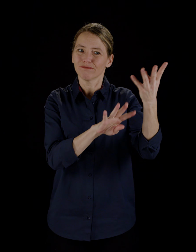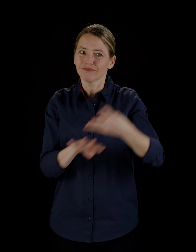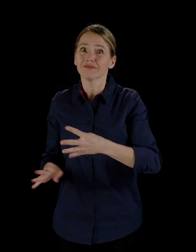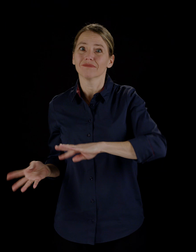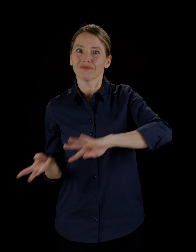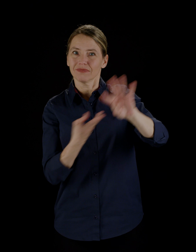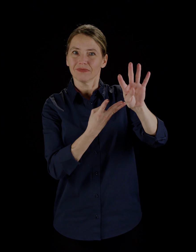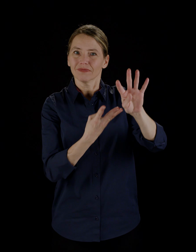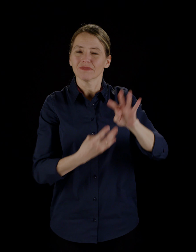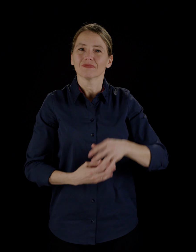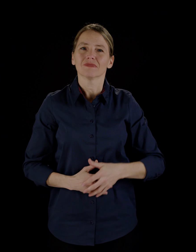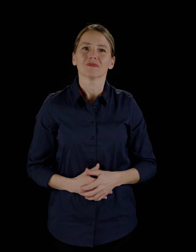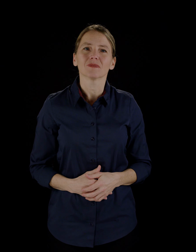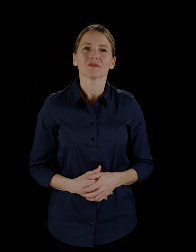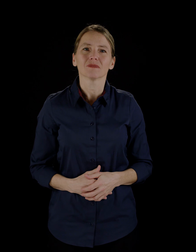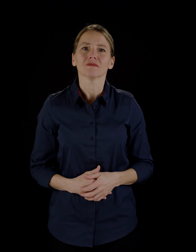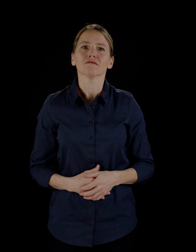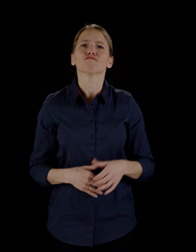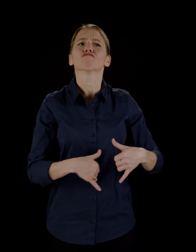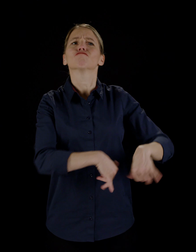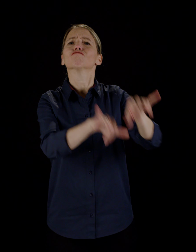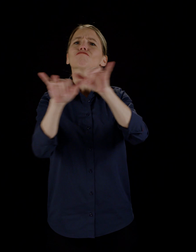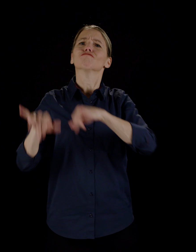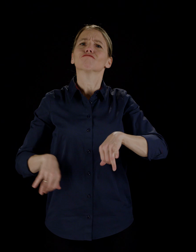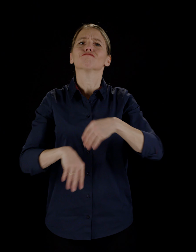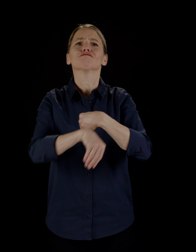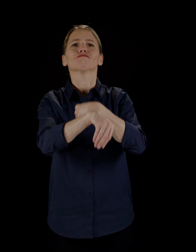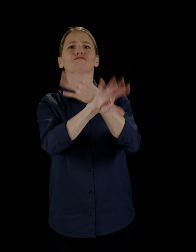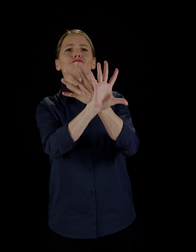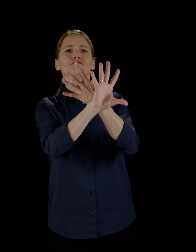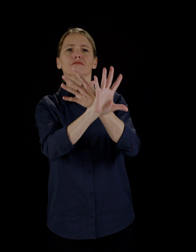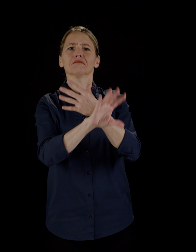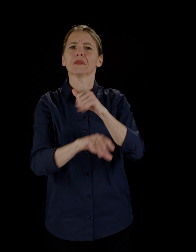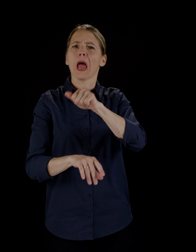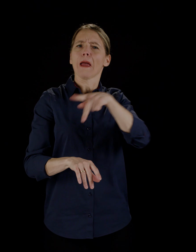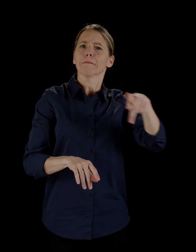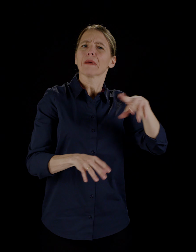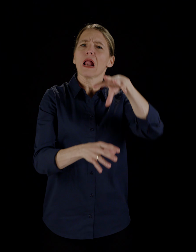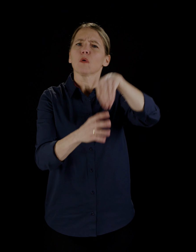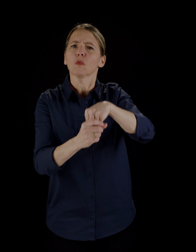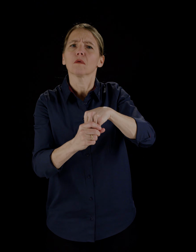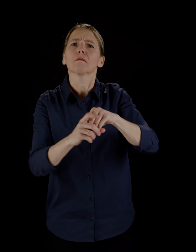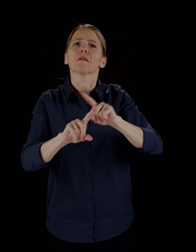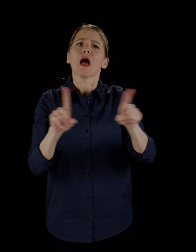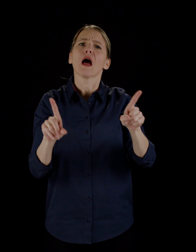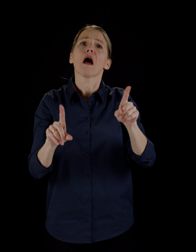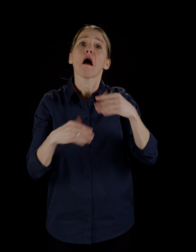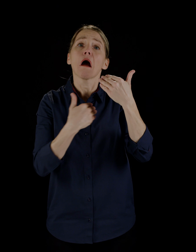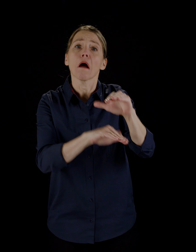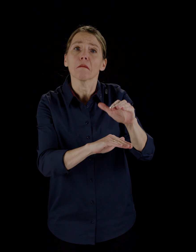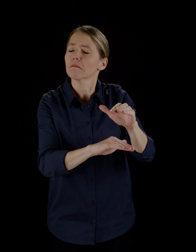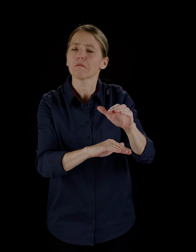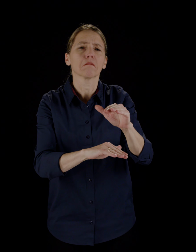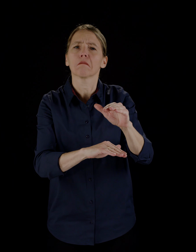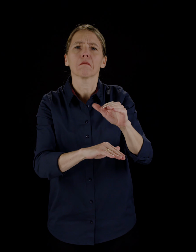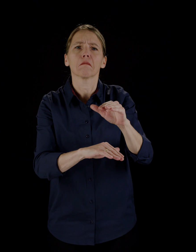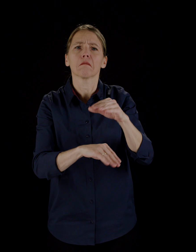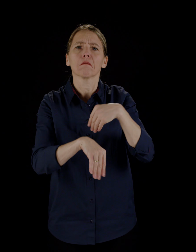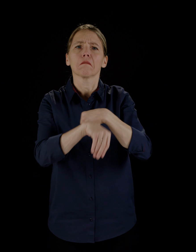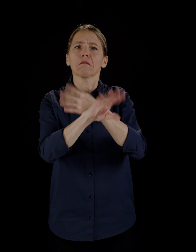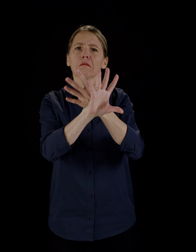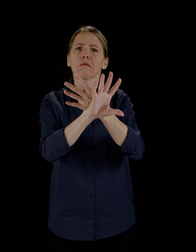Common video calling apps include, but are not limited to, Video Relay Services (VRS), Facebook